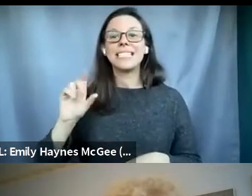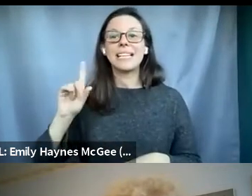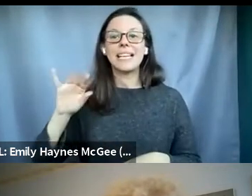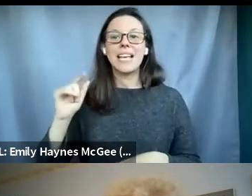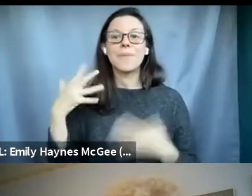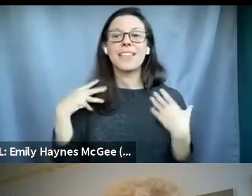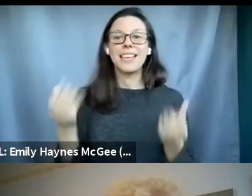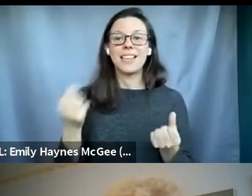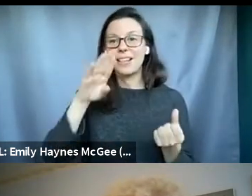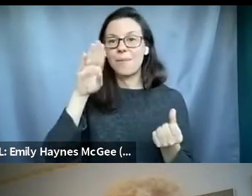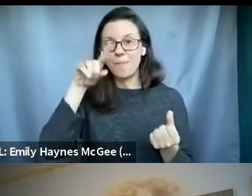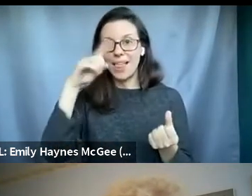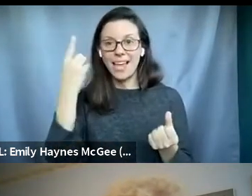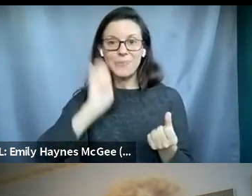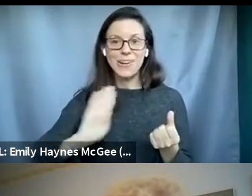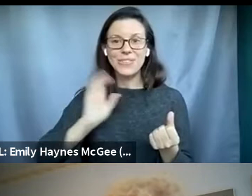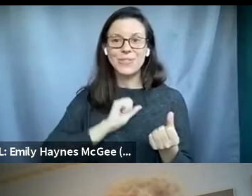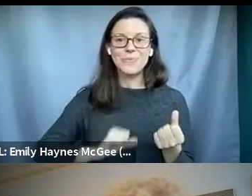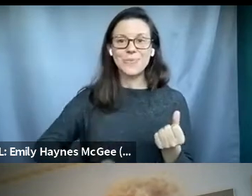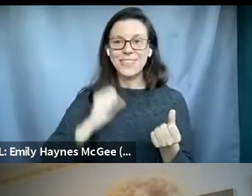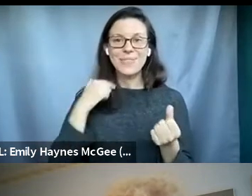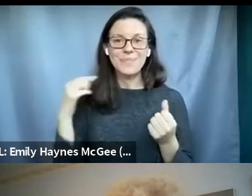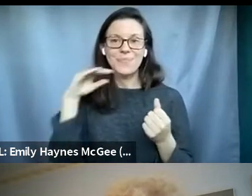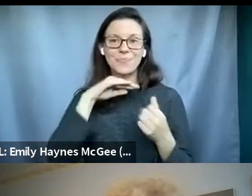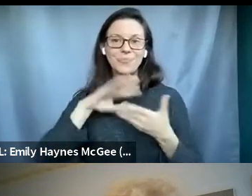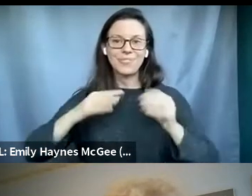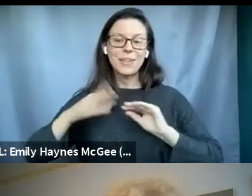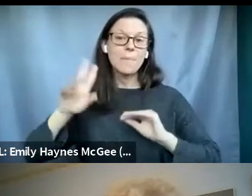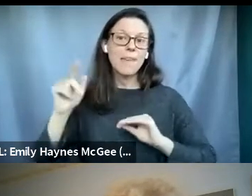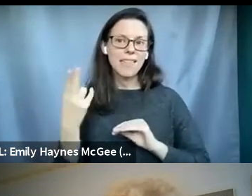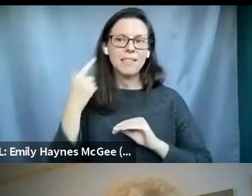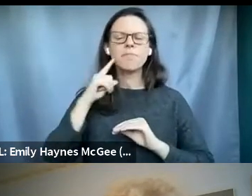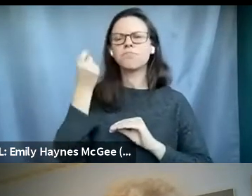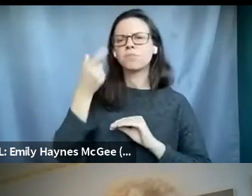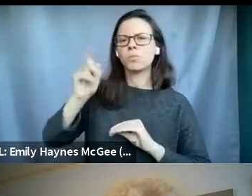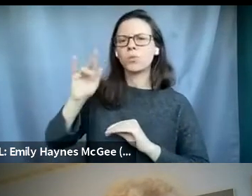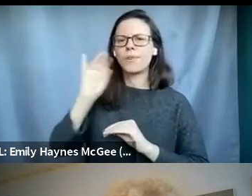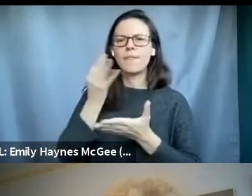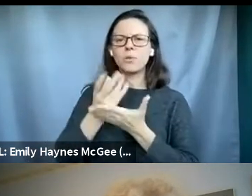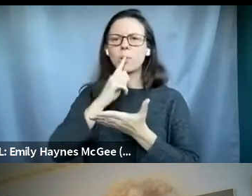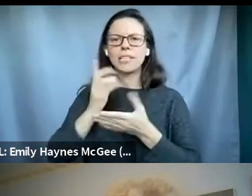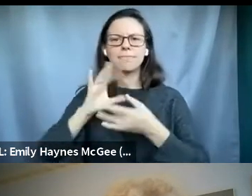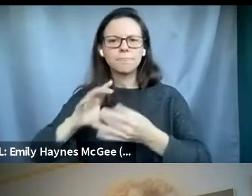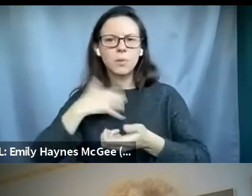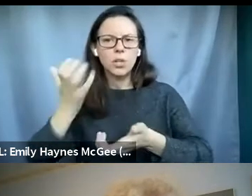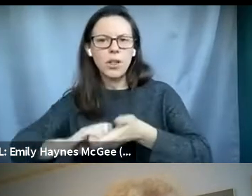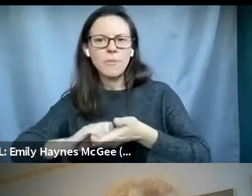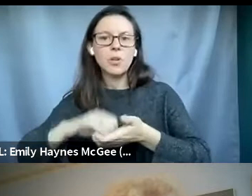So as we know, the Grit Fund is really about collaboration between artists, performers, what have you.